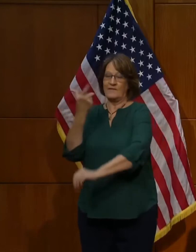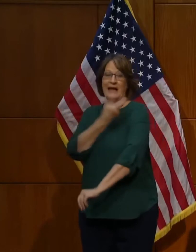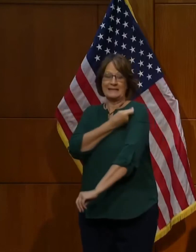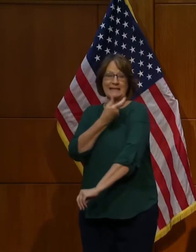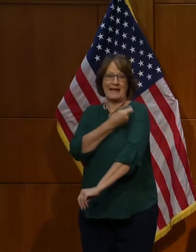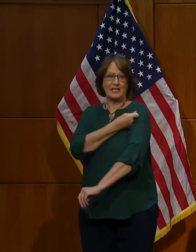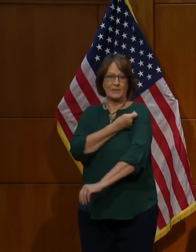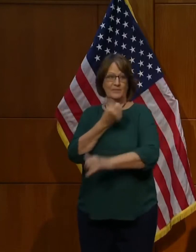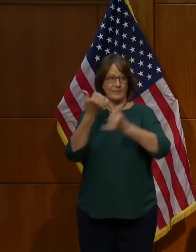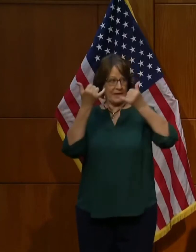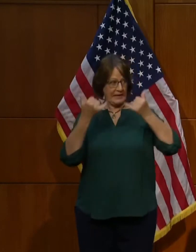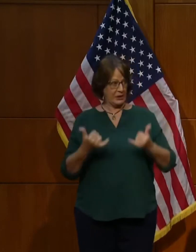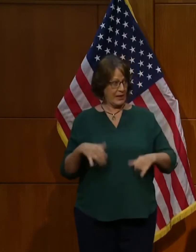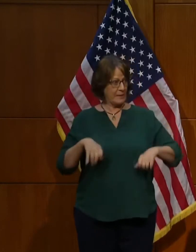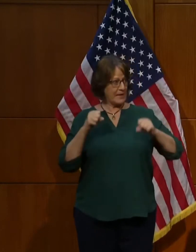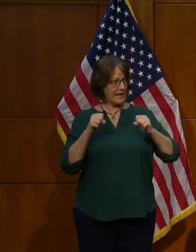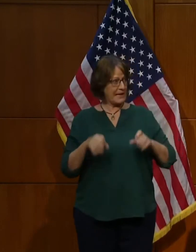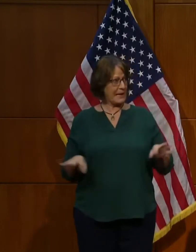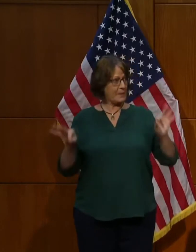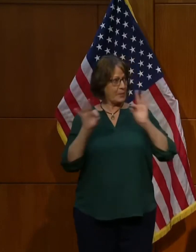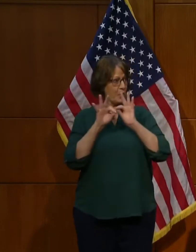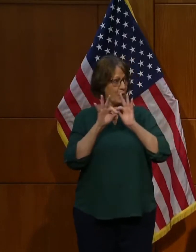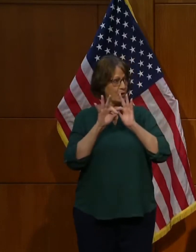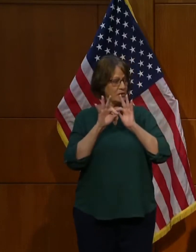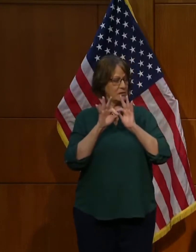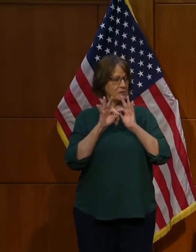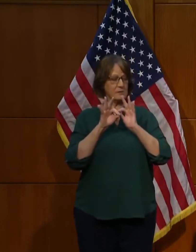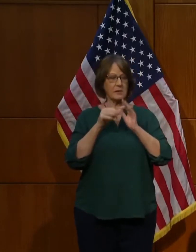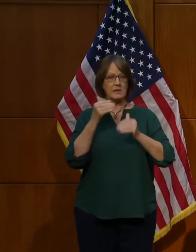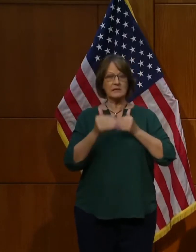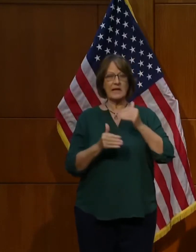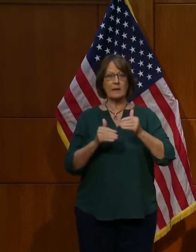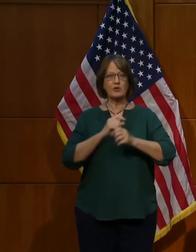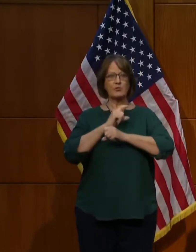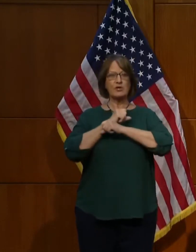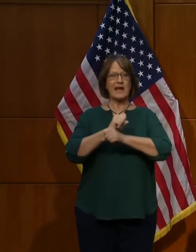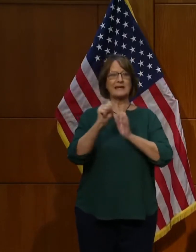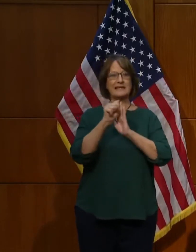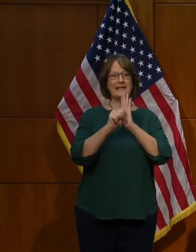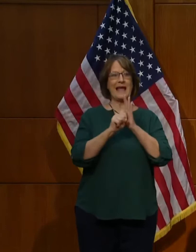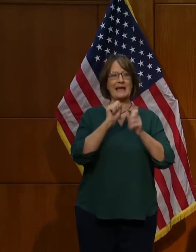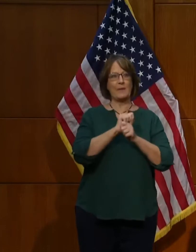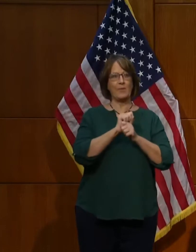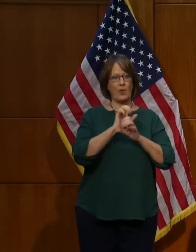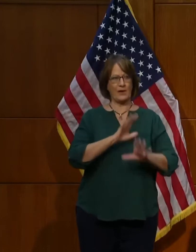step to protect state employees. We have around 120,000 people who are